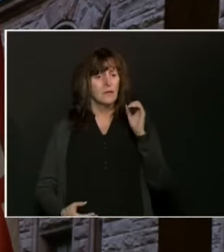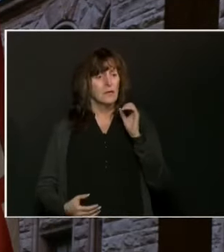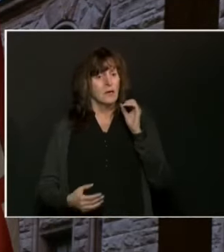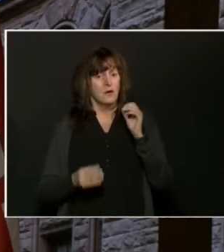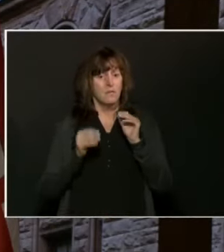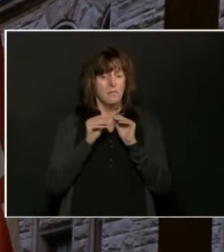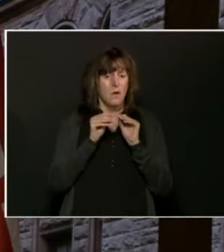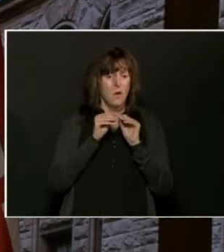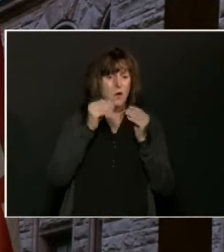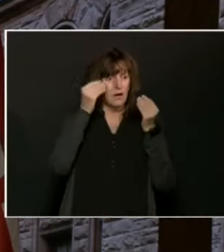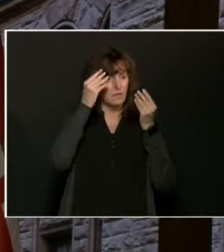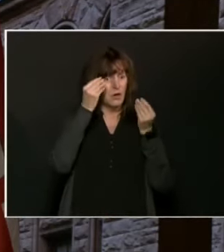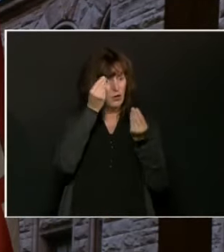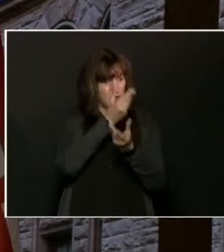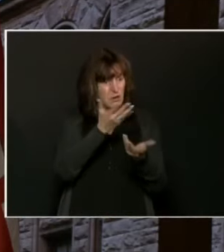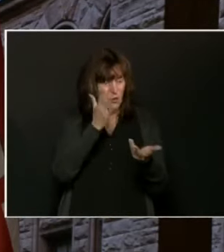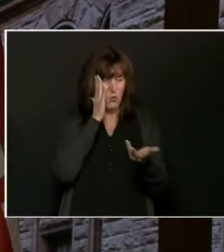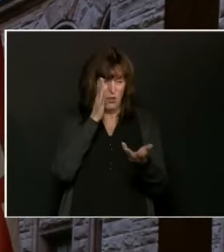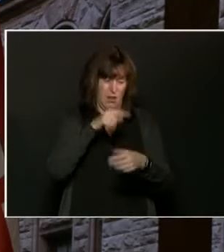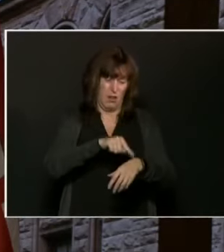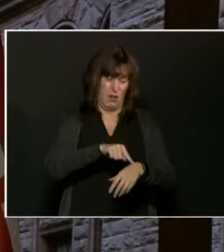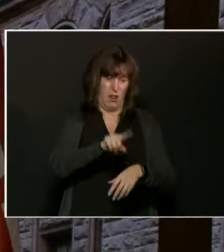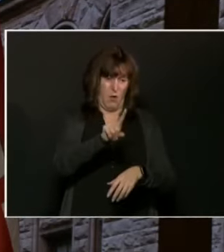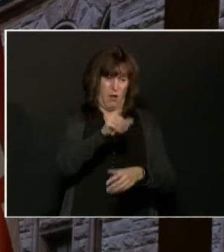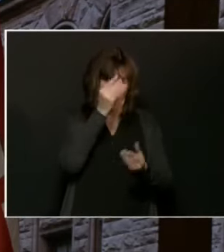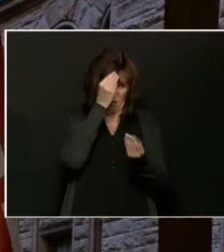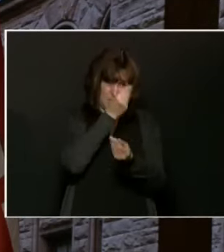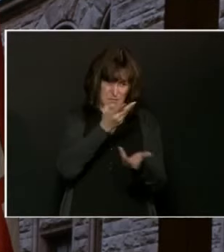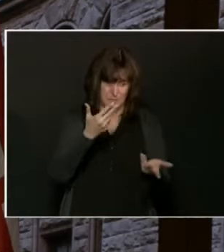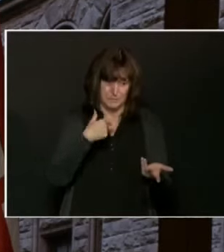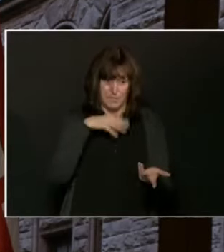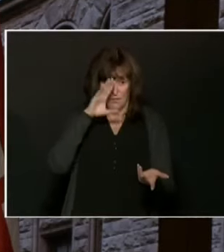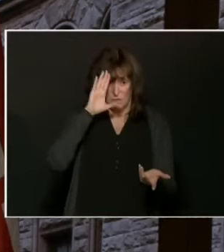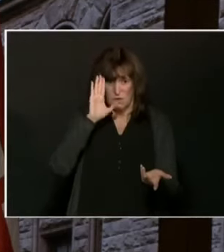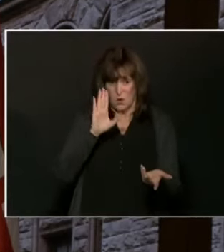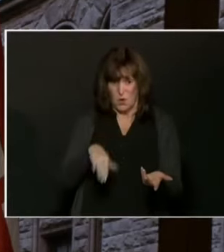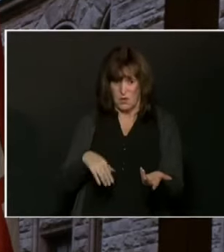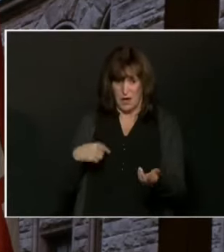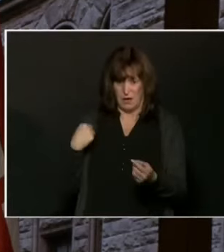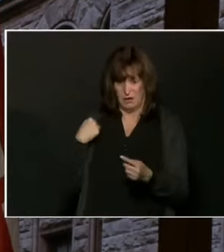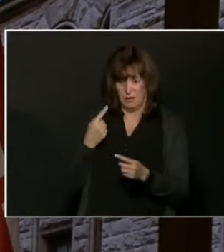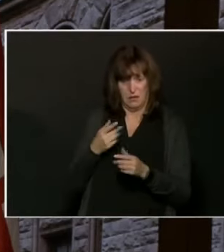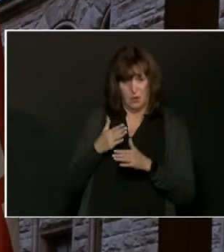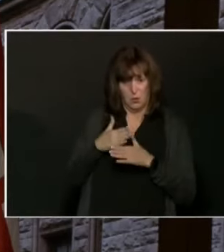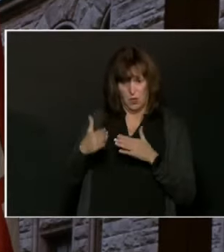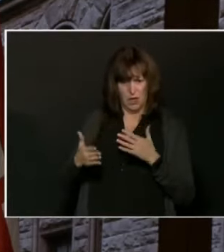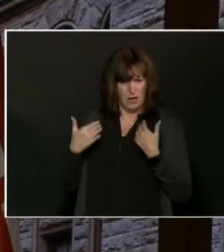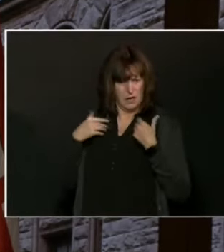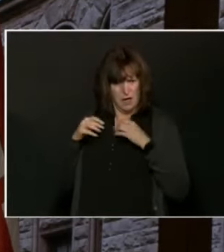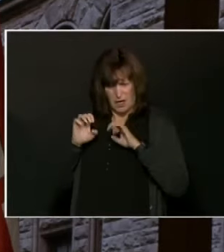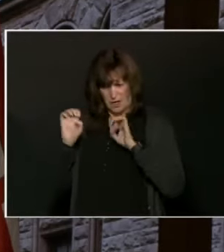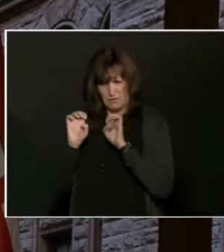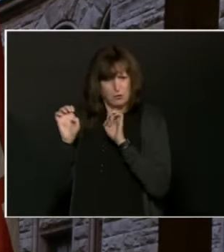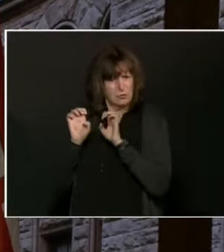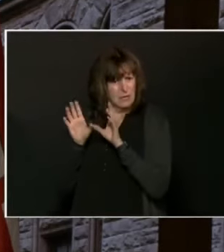GOING TO BE IN PLACE IN ONTARIO